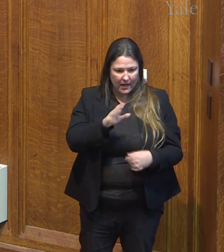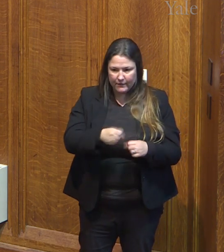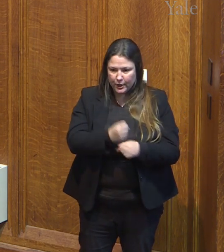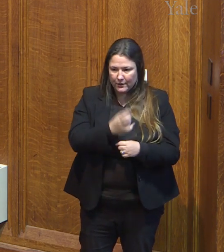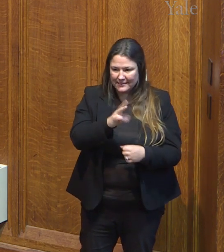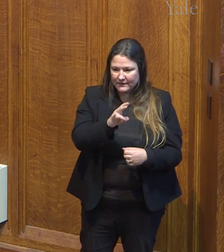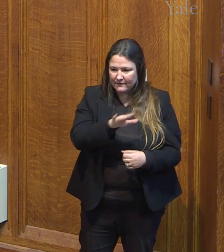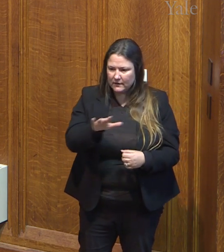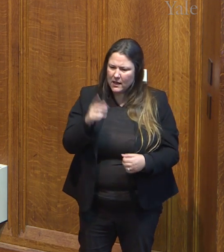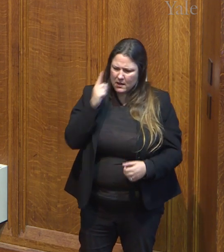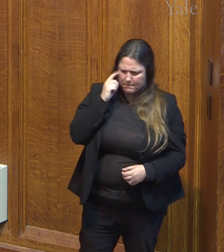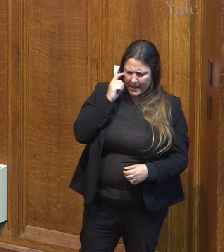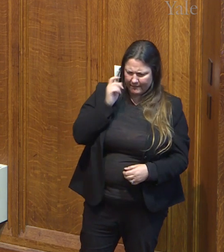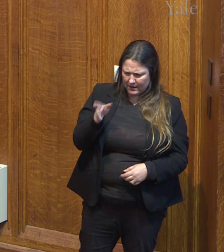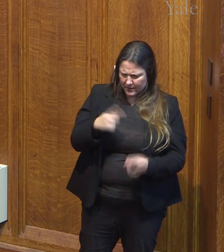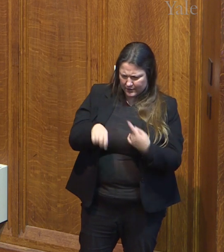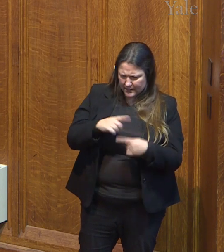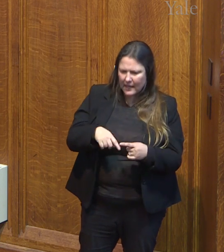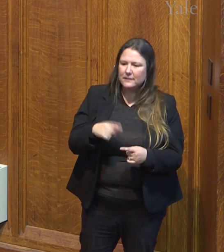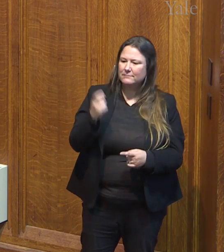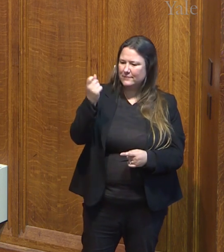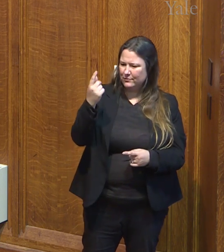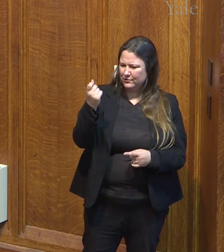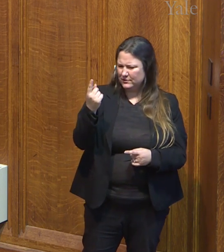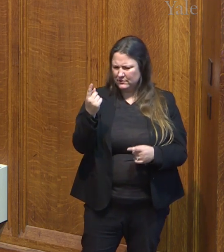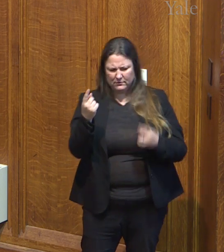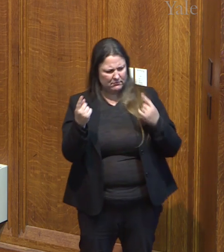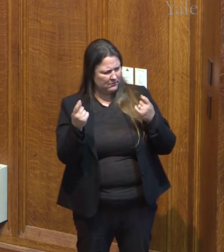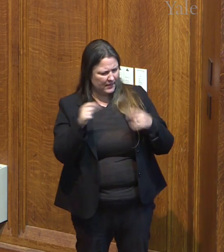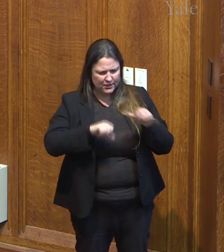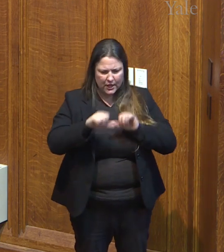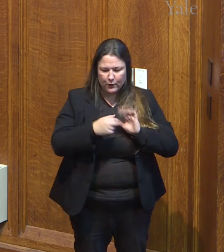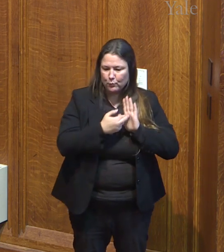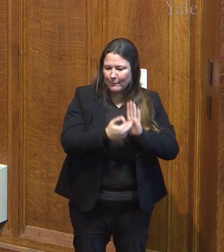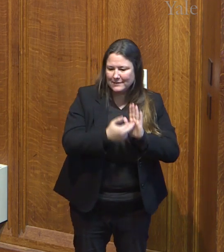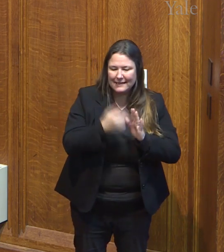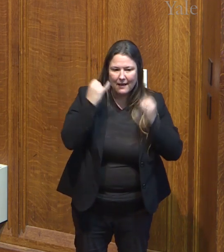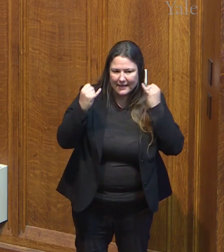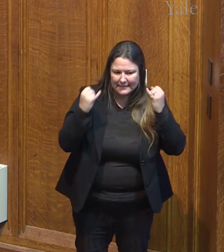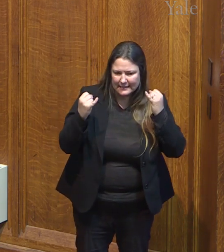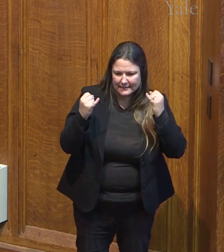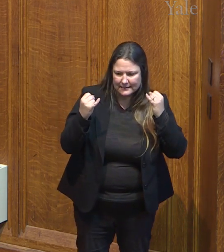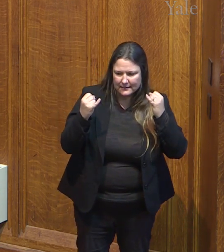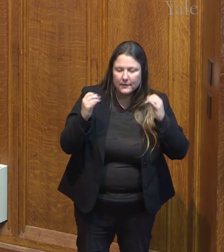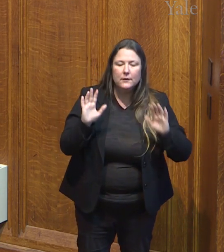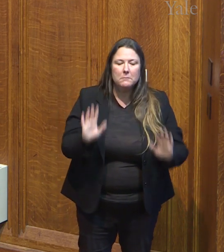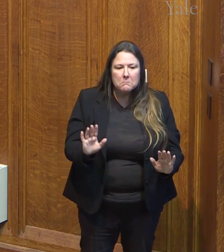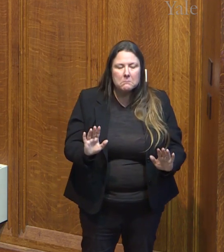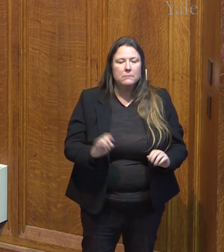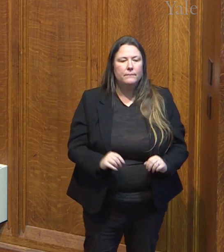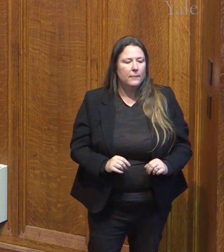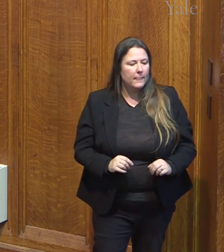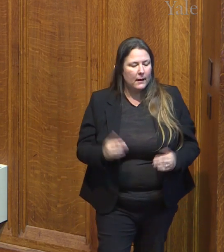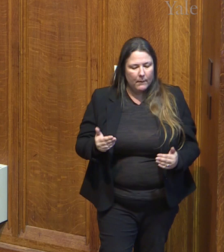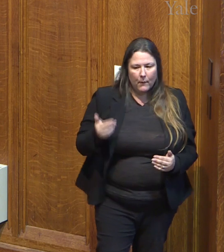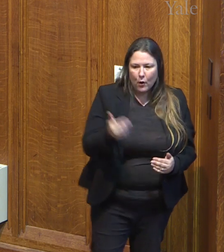were mutually recognizable representations of ideas. Going a step further, he wondered whether